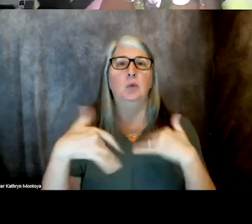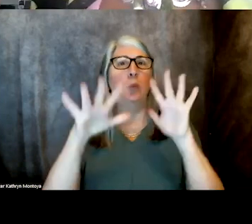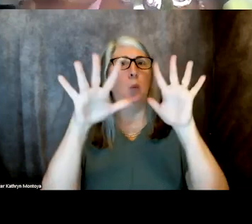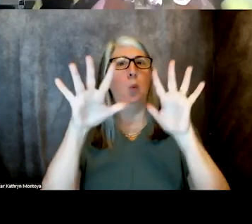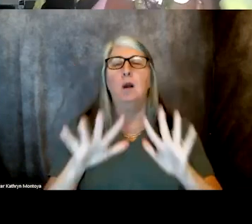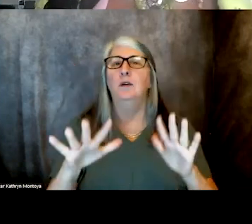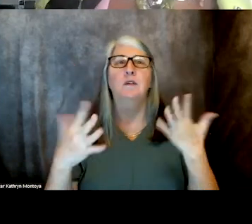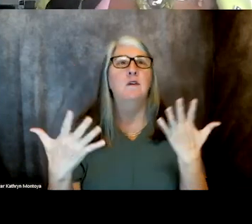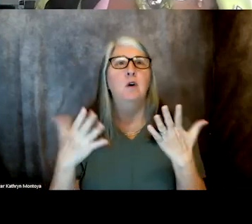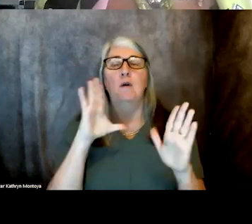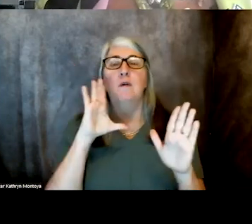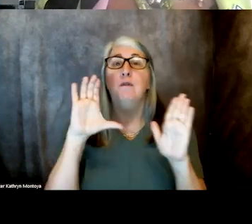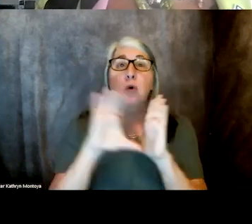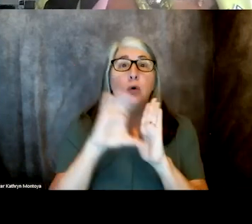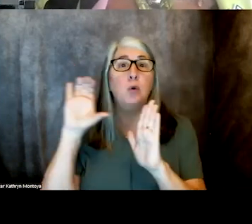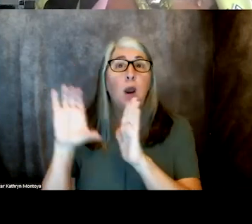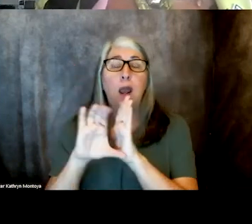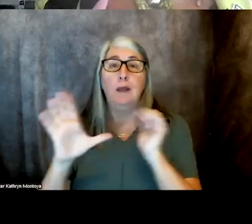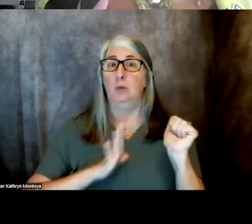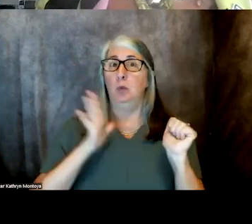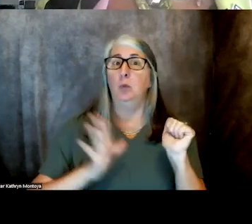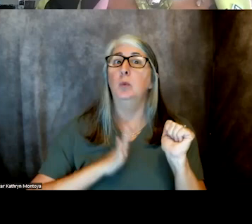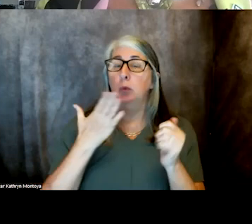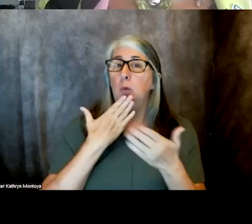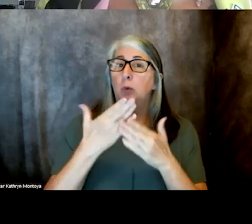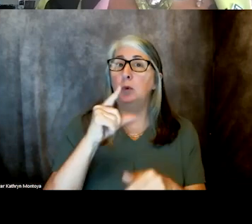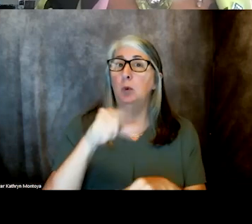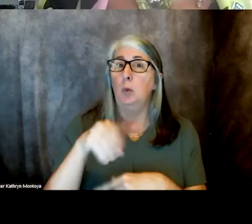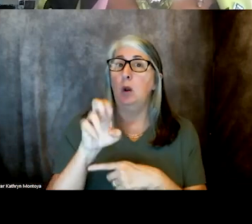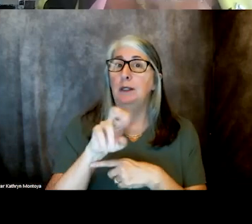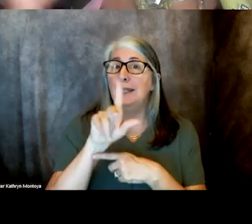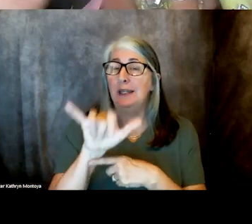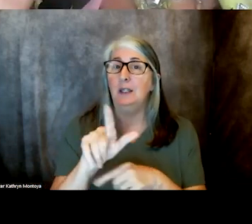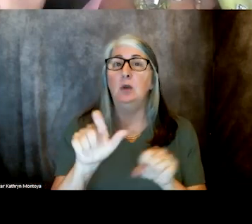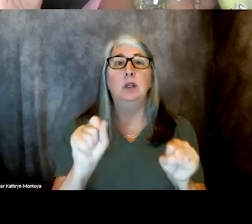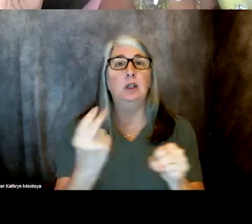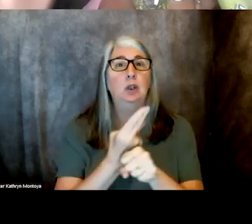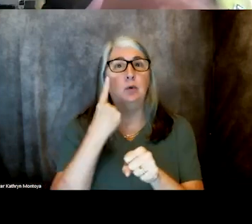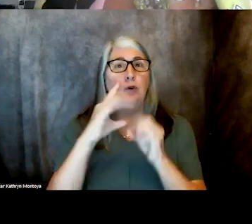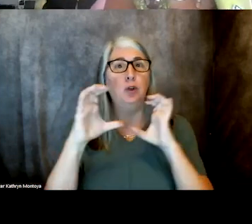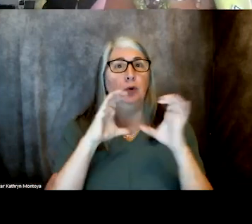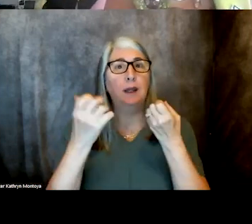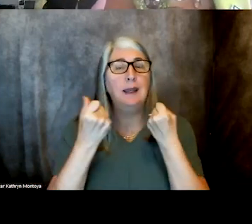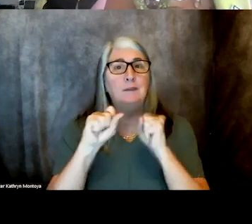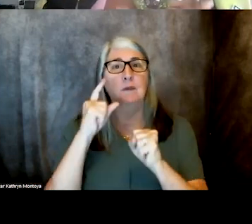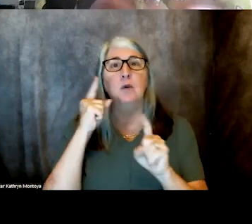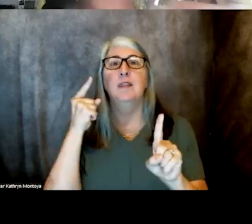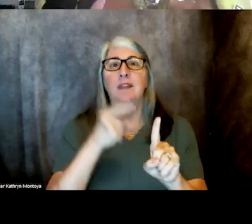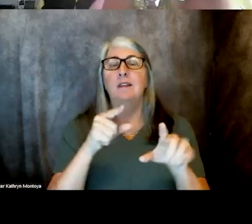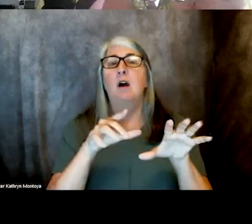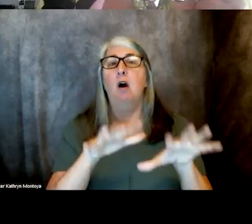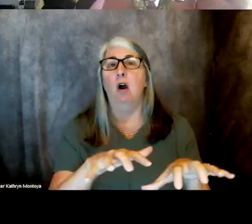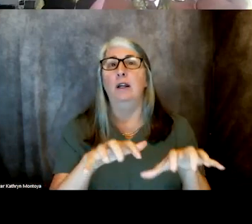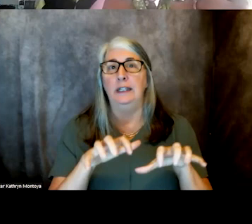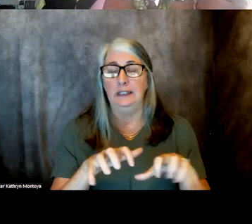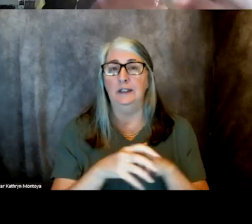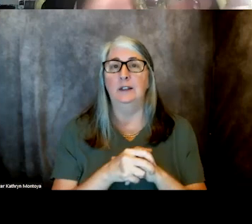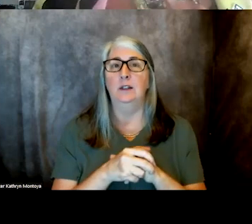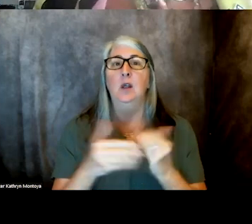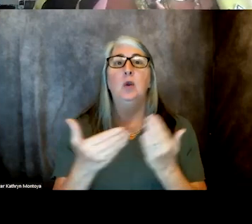PHOTOGRAPHS THAT YOU CAN USE. THERE IS NEW SOCIAL MEDIA POSTS,